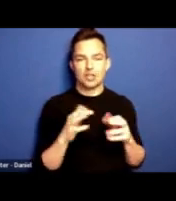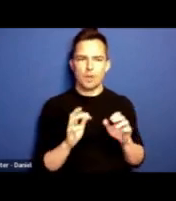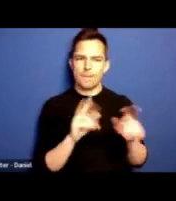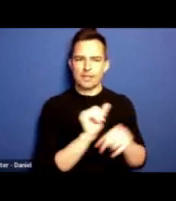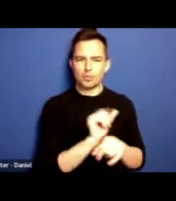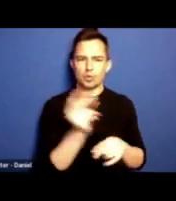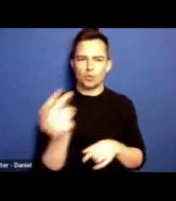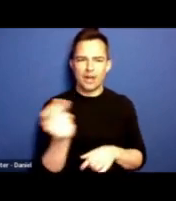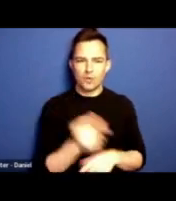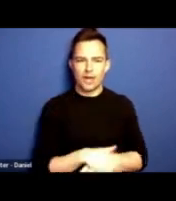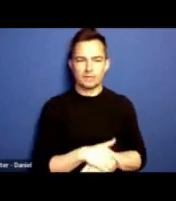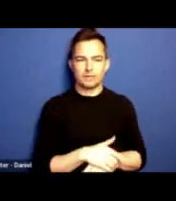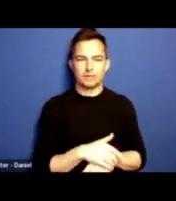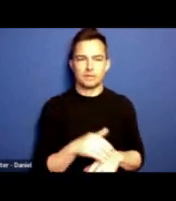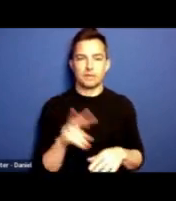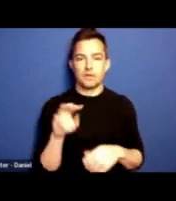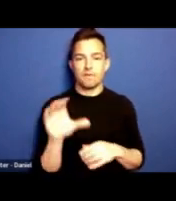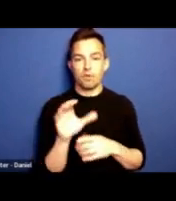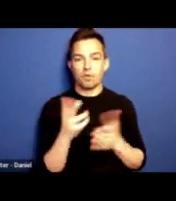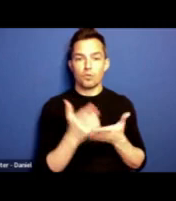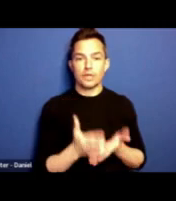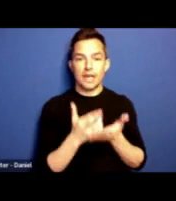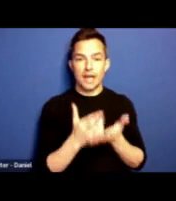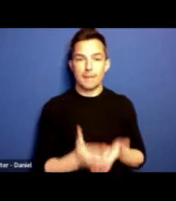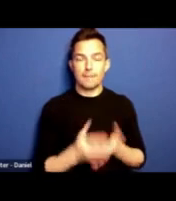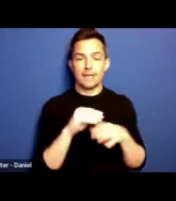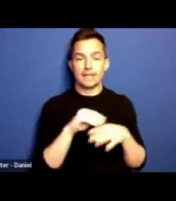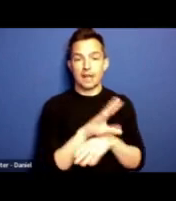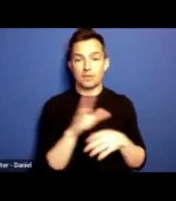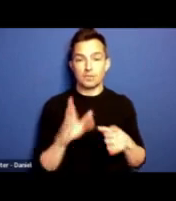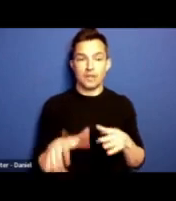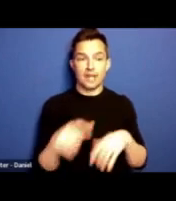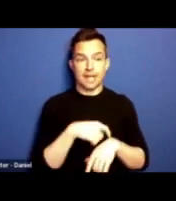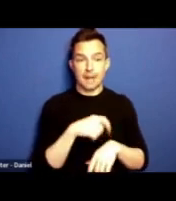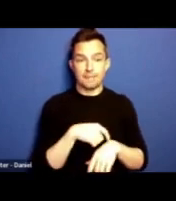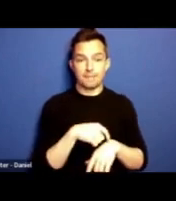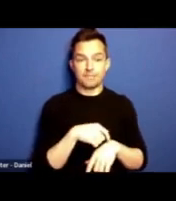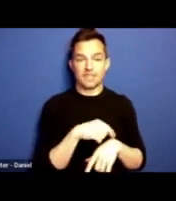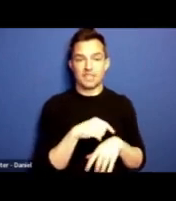away. The vocational rehabilitation counselor at that point, was like, I don't think